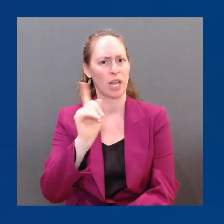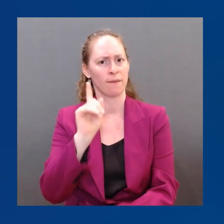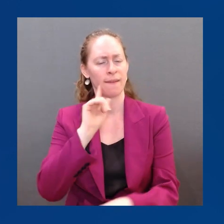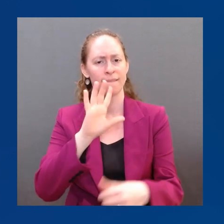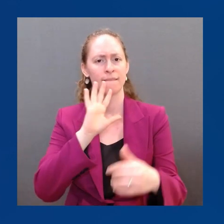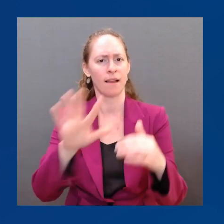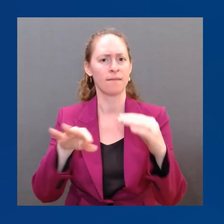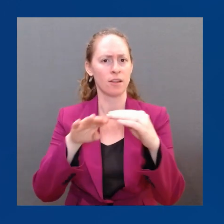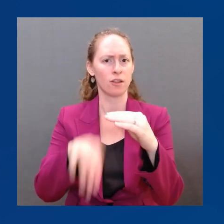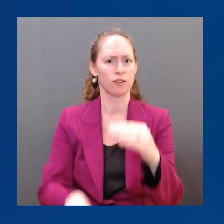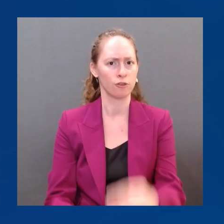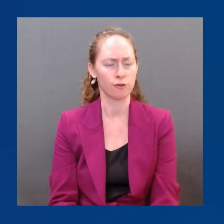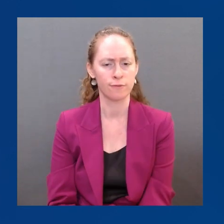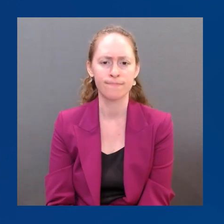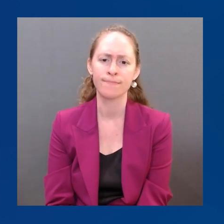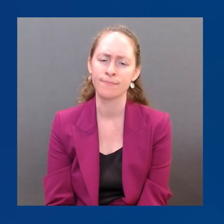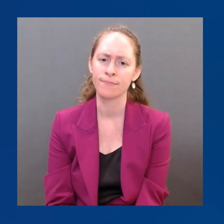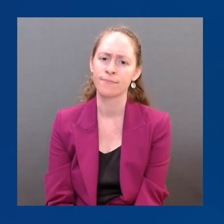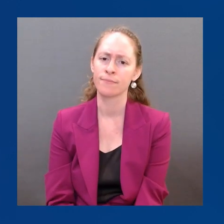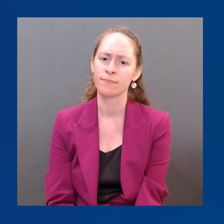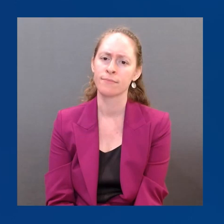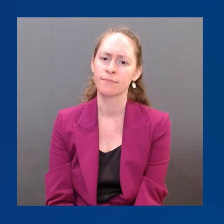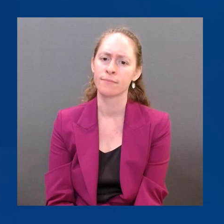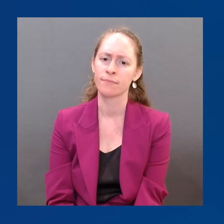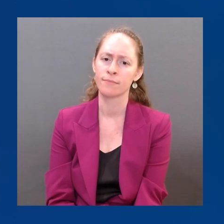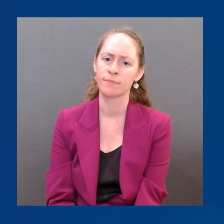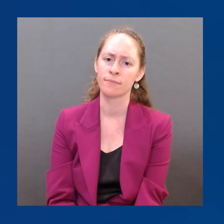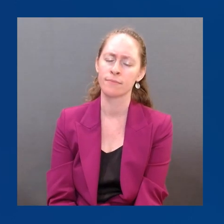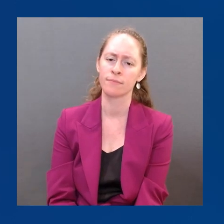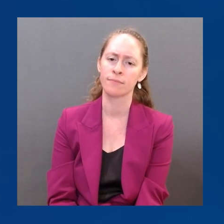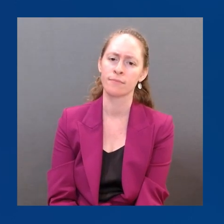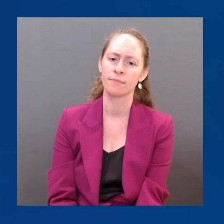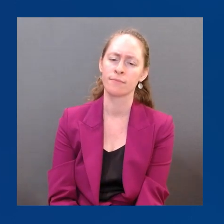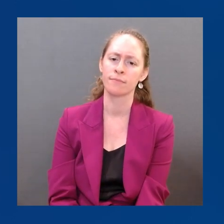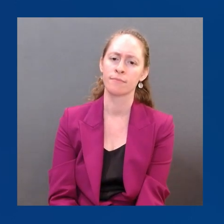are we weeks, are we months away from those shots? And when you say, Dr. Jha,